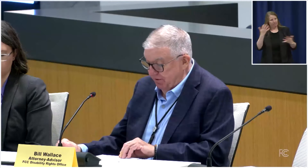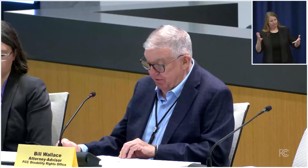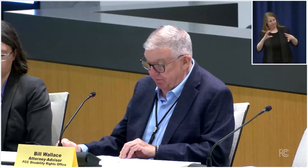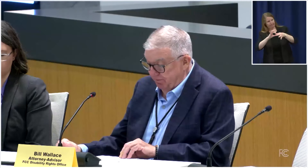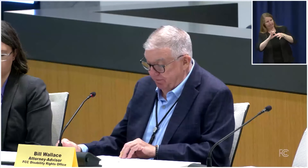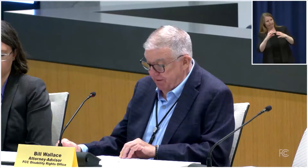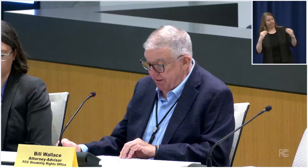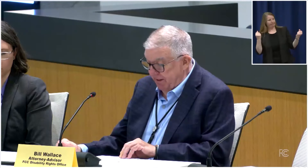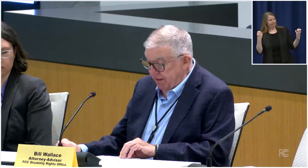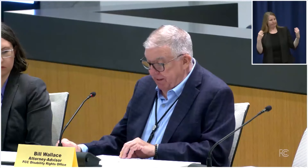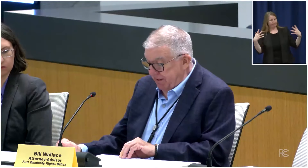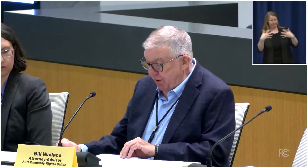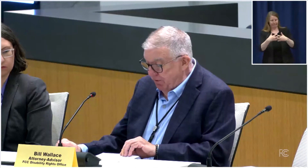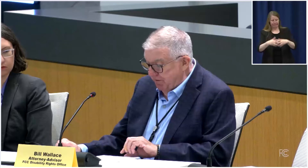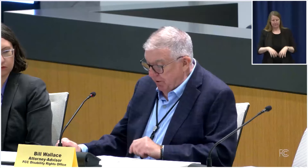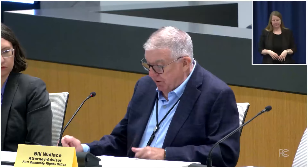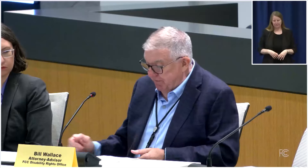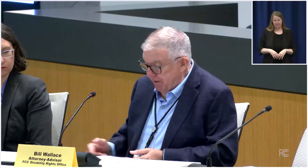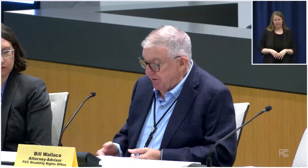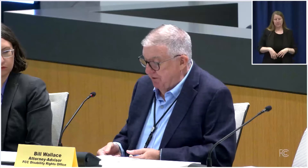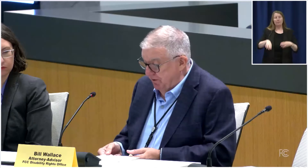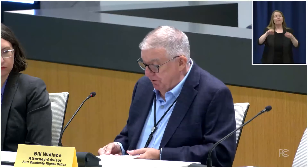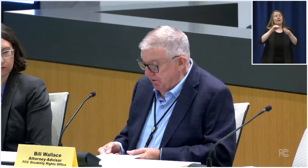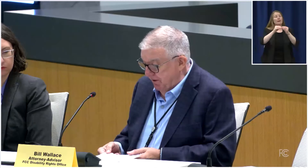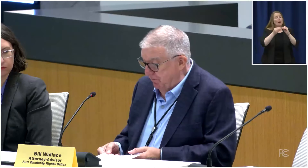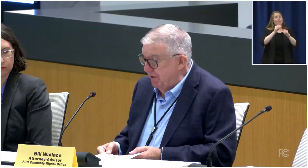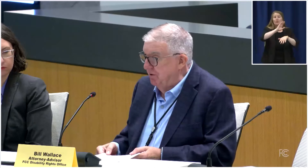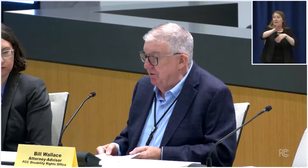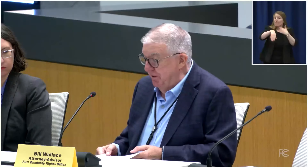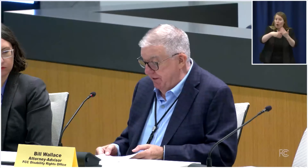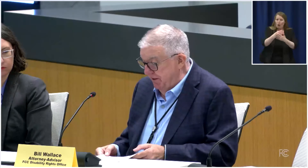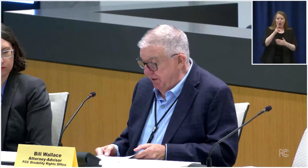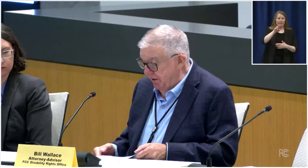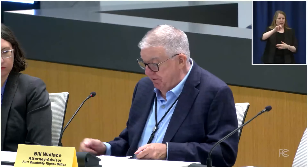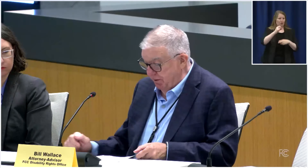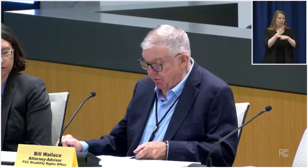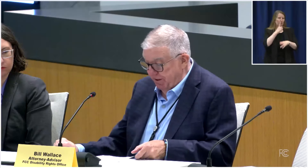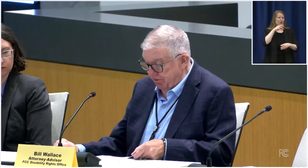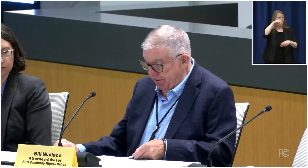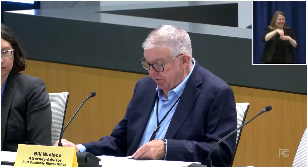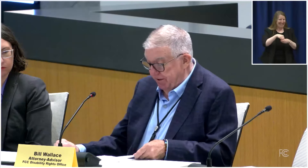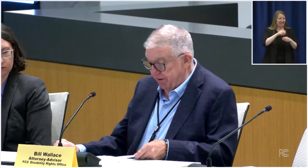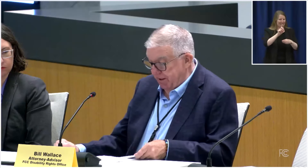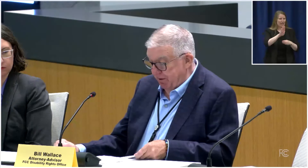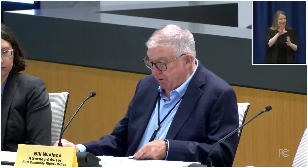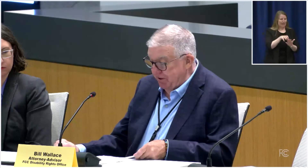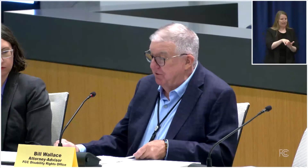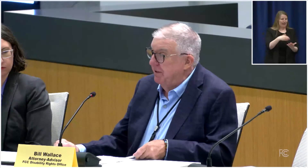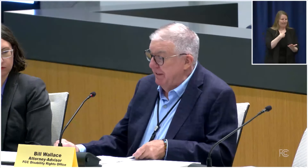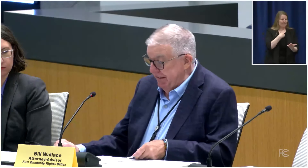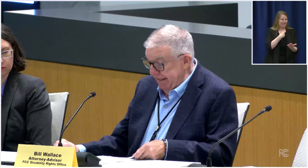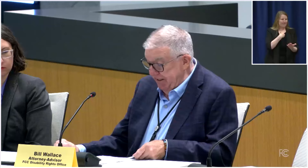PLAN TELEPHONE NUMBERS AS THE PUBLIC-FACING ADDRESS AN ENTERPRISE VIDEOPHONE IS A VIDEOPHONE MAINTAINED BY AN